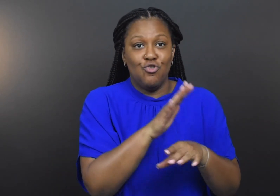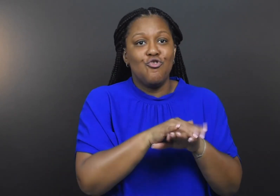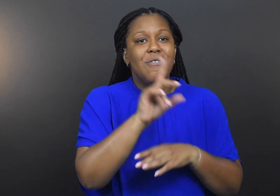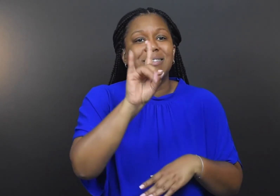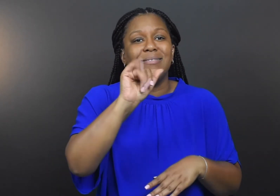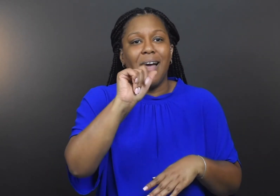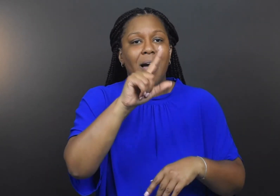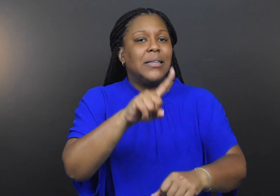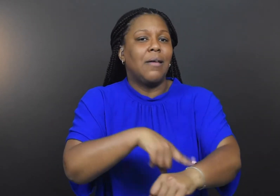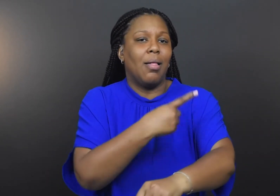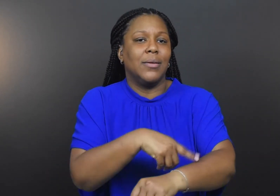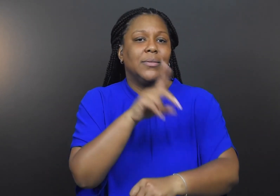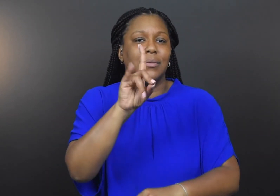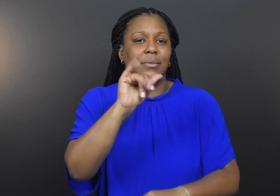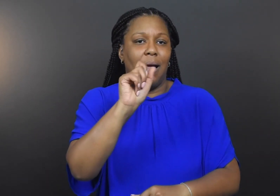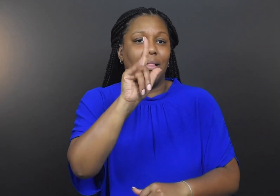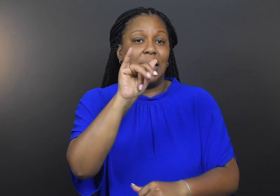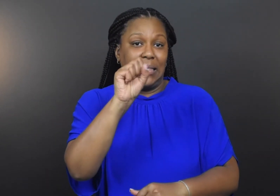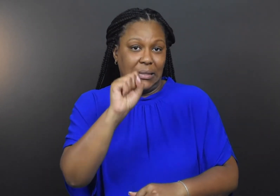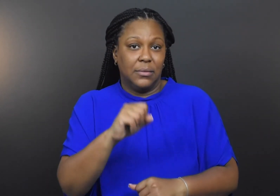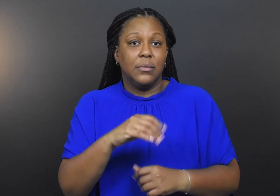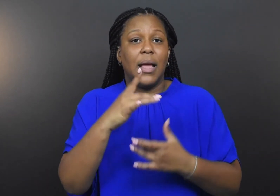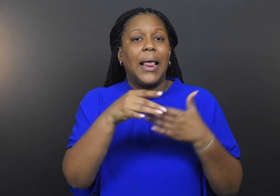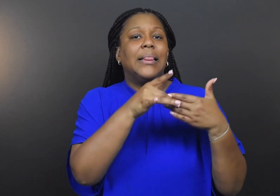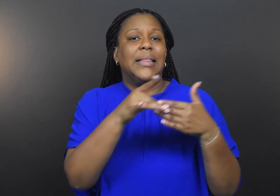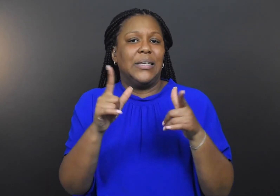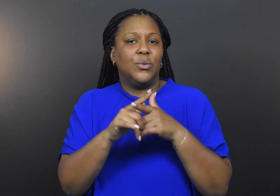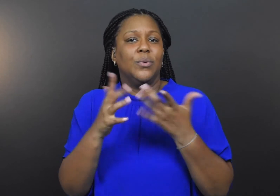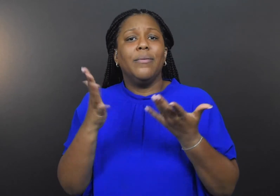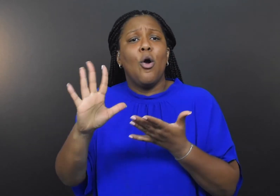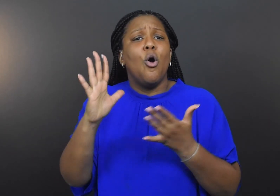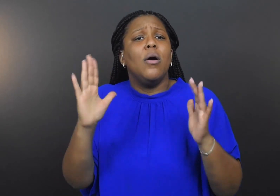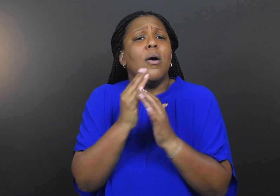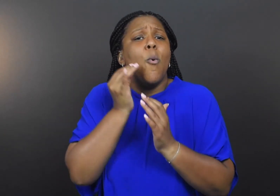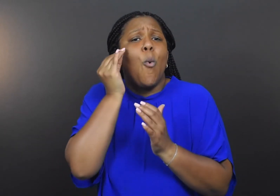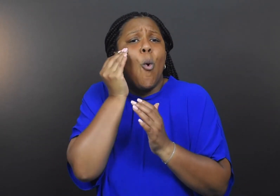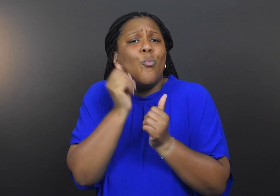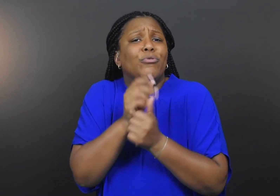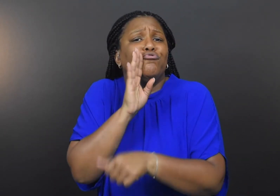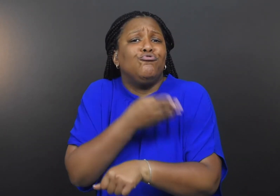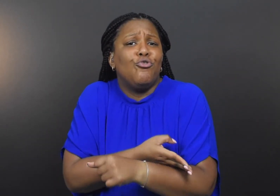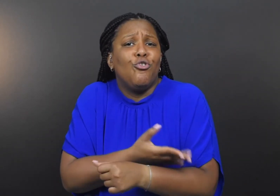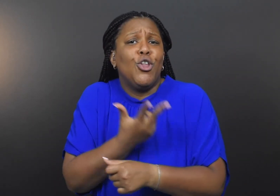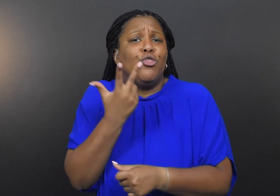Her sister is on dialysis and leads a small household with a daughter and three grandbabies.